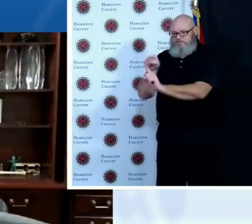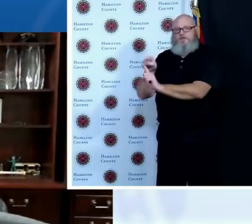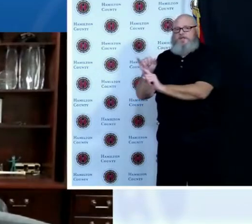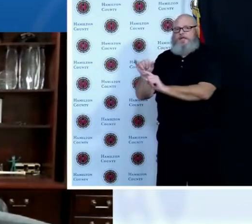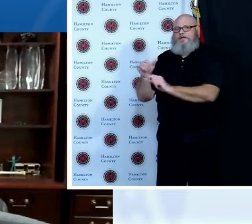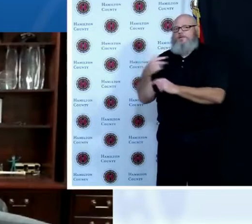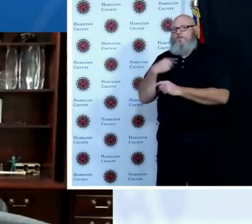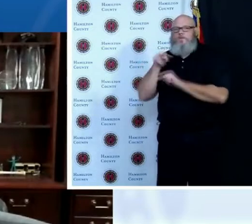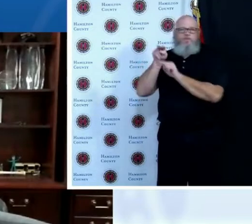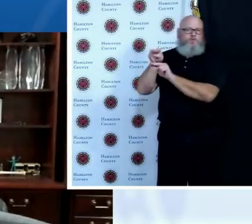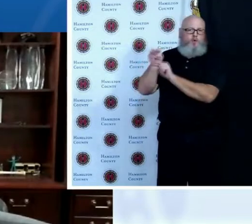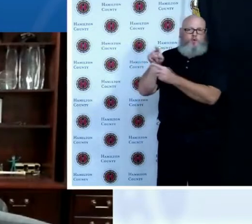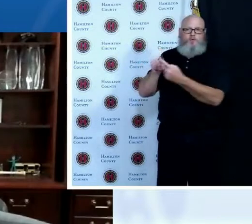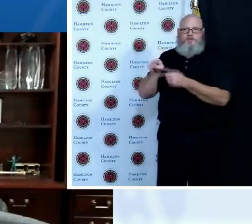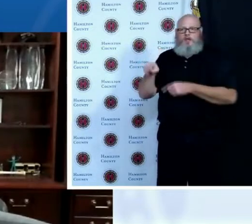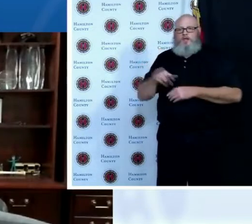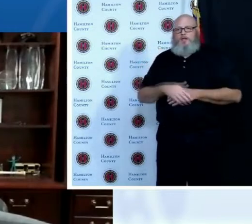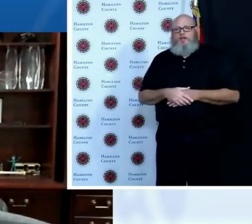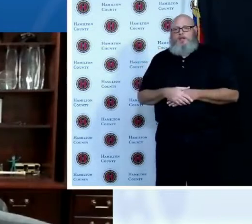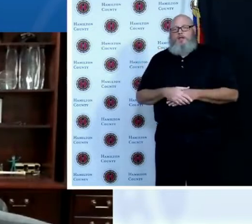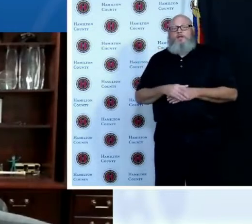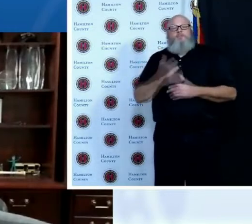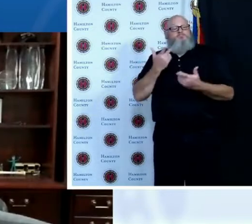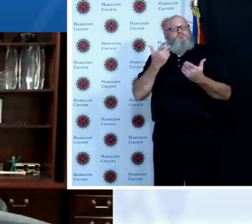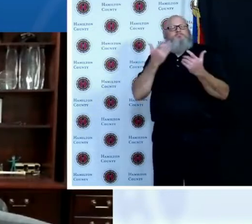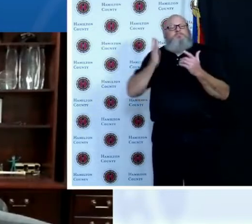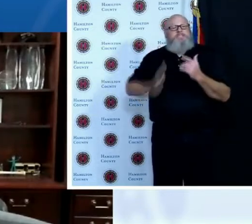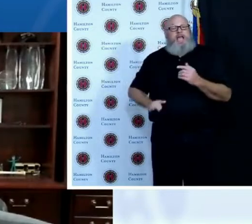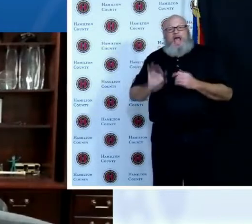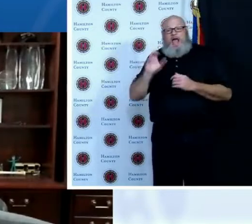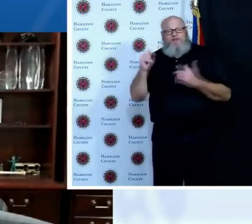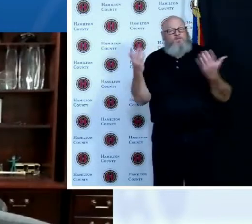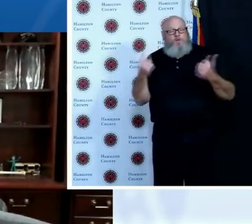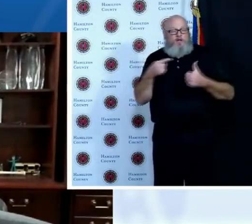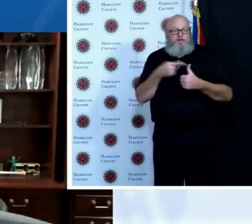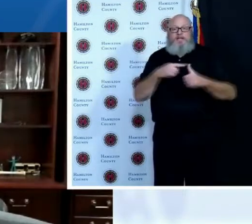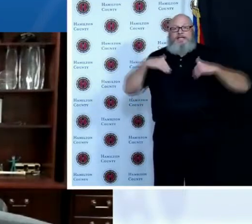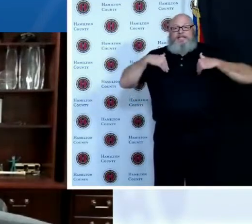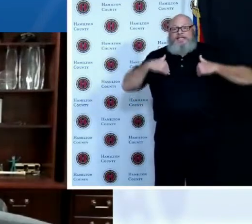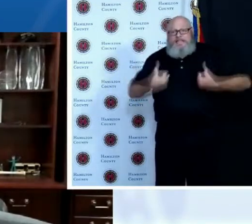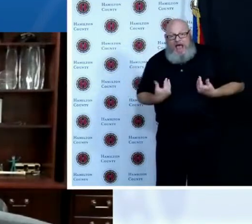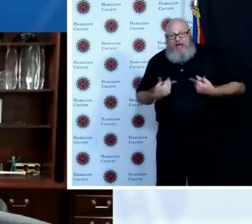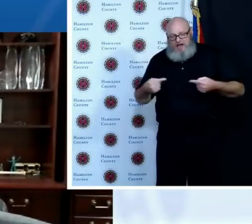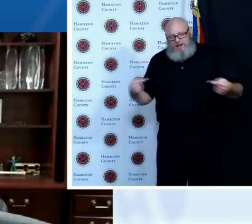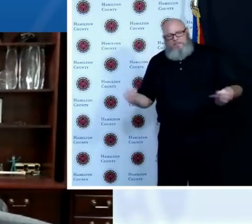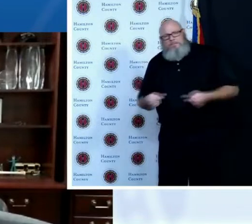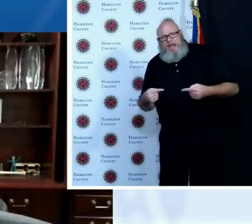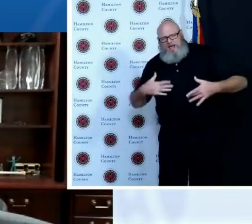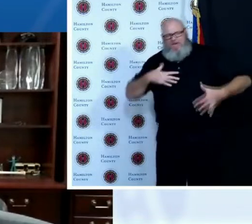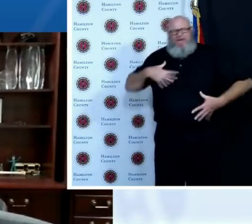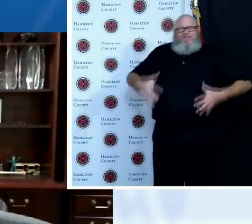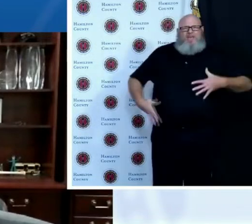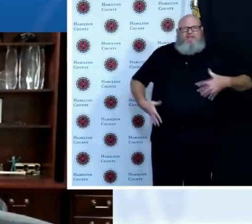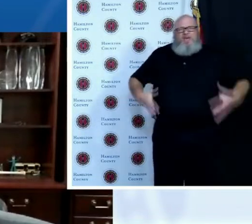fatigue and achiness after the second dose this is really a marker that the vaccine is working